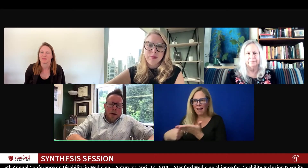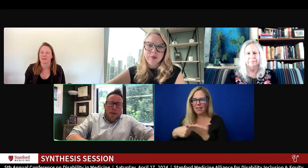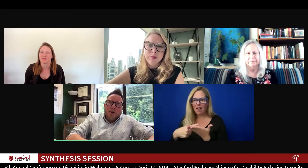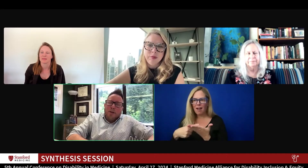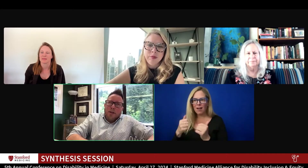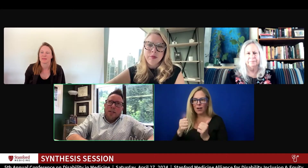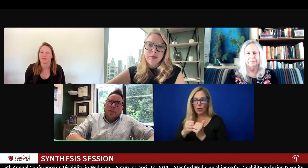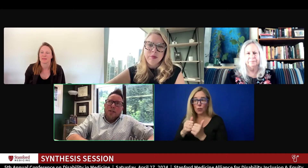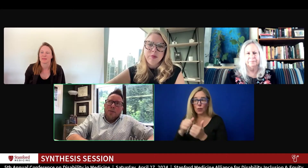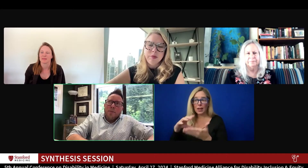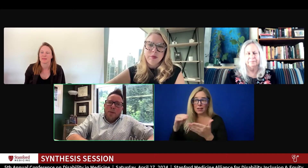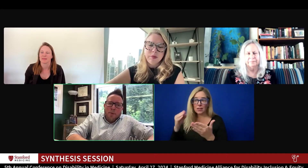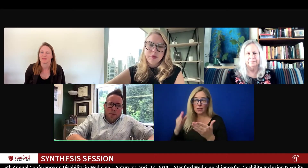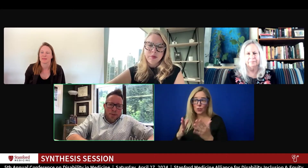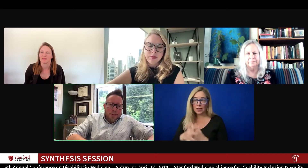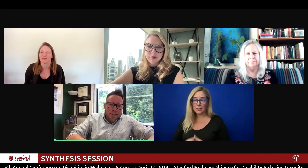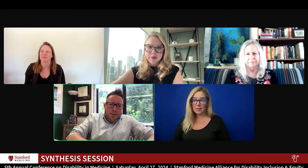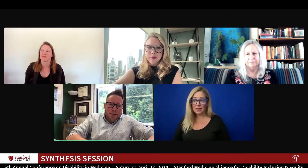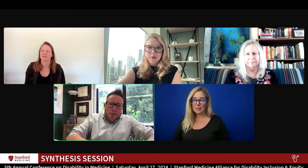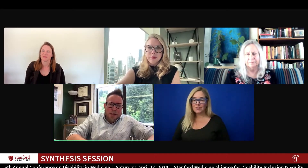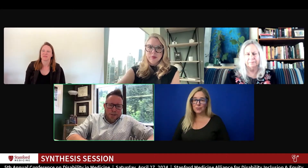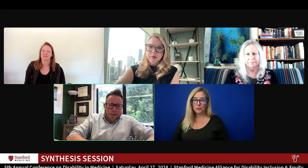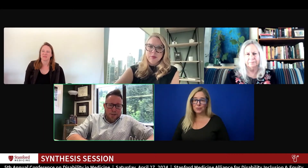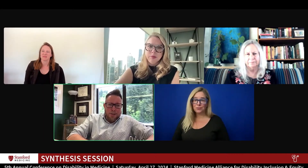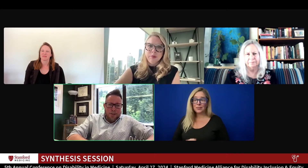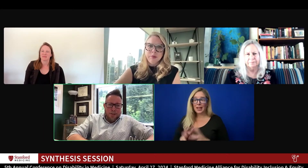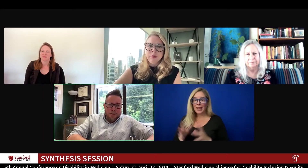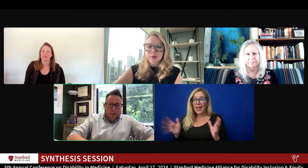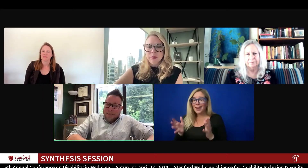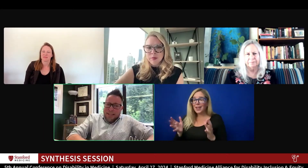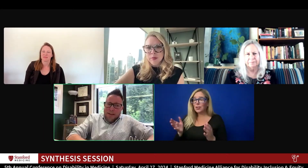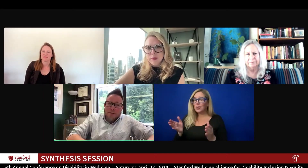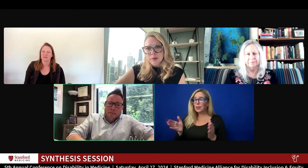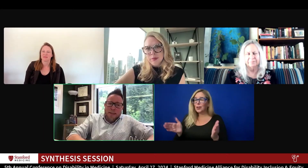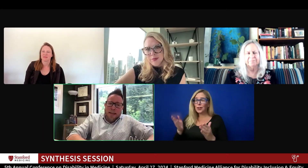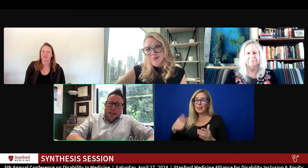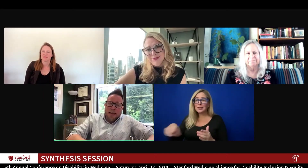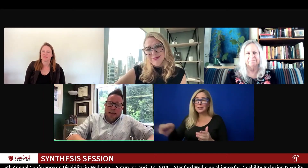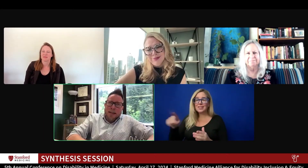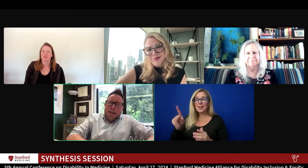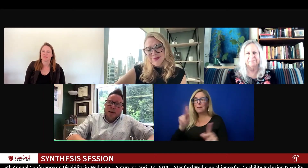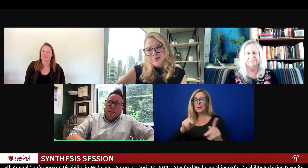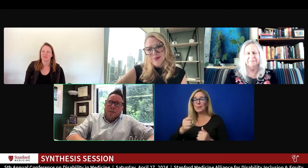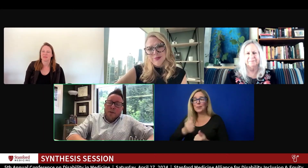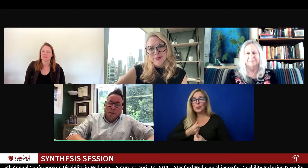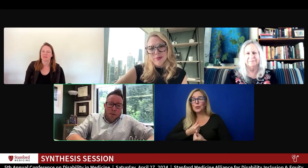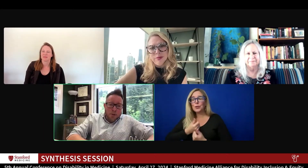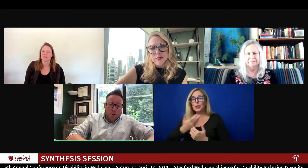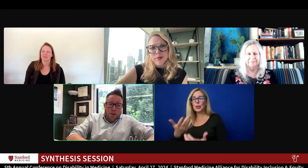And I would encourage people to share their stories if they feel comfortable